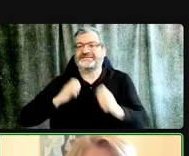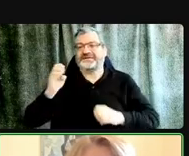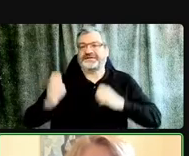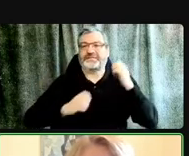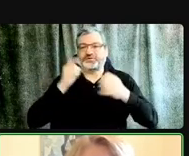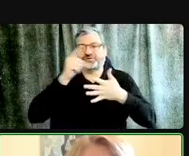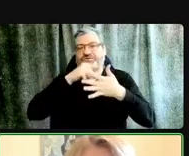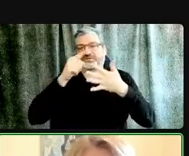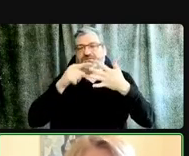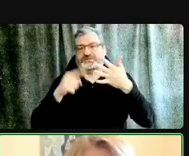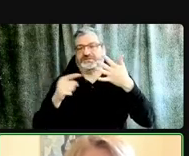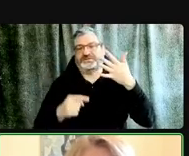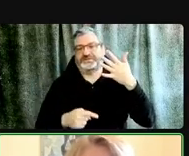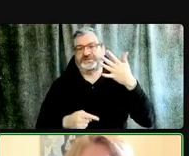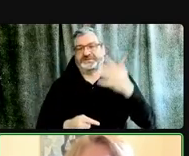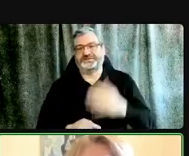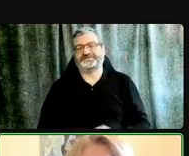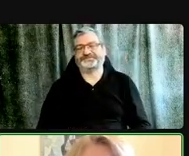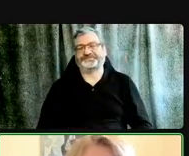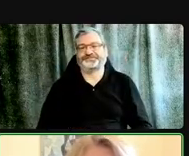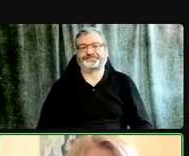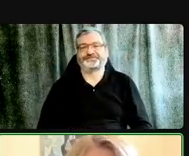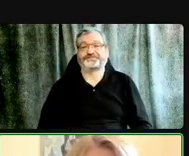And I was lucky enough to work with an art